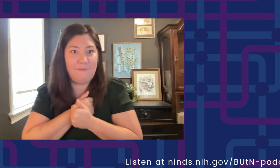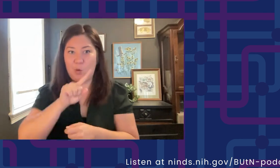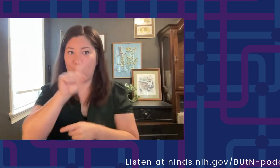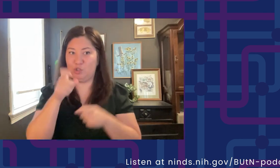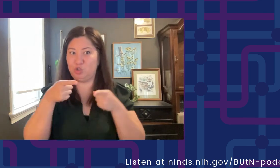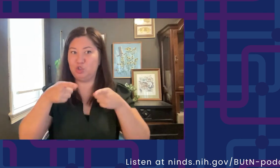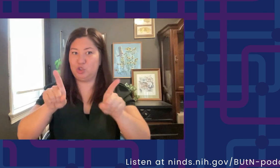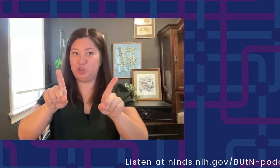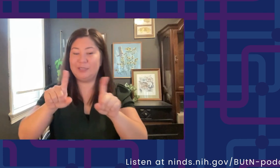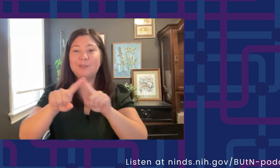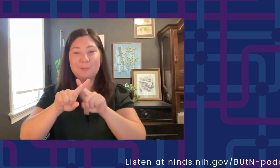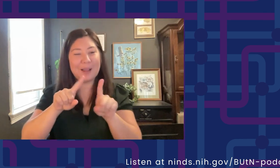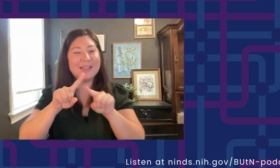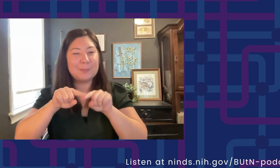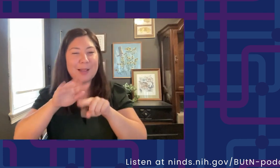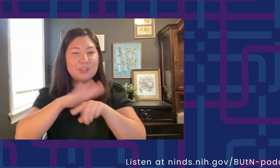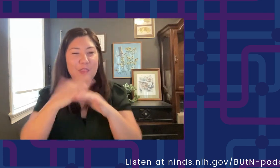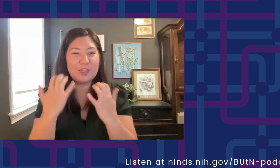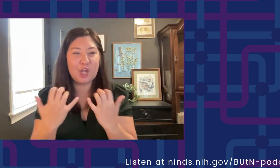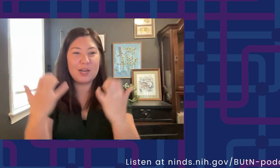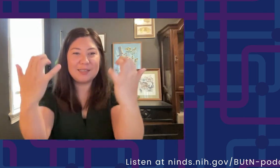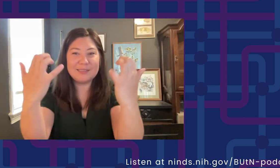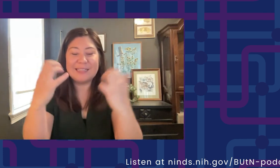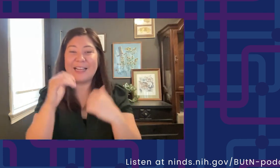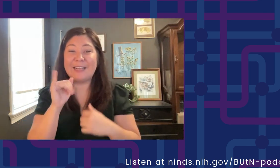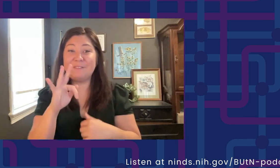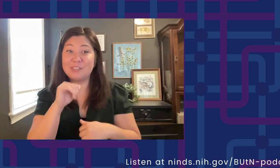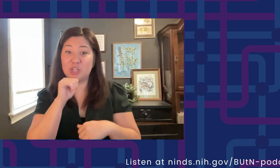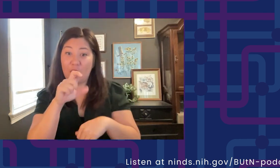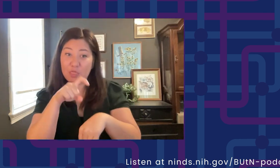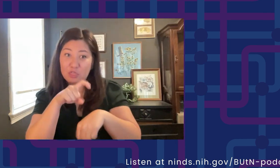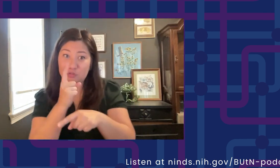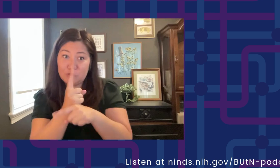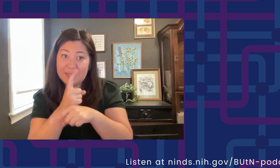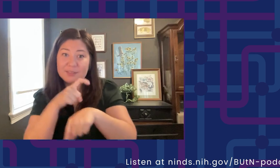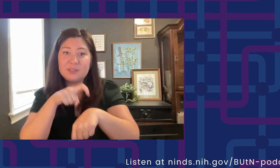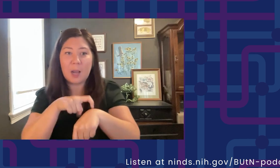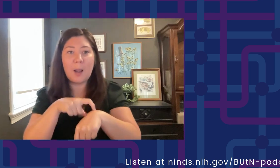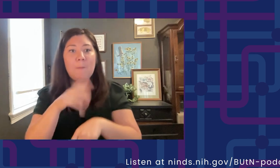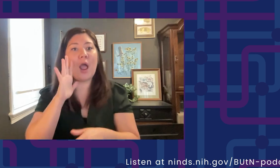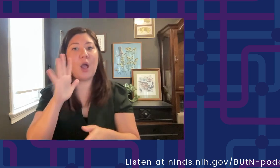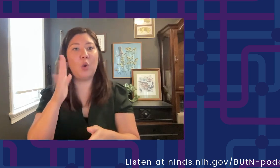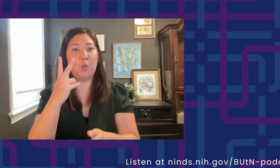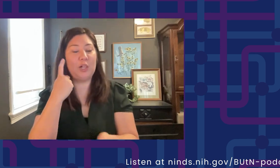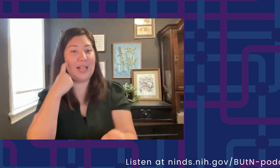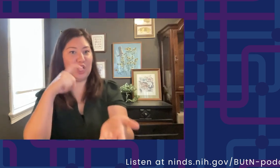And I love questions during presentations. But depending on the audience, it may not be the right time.